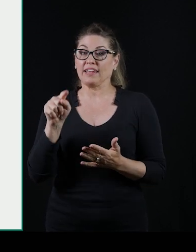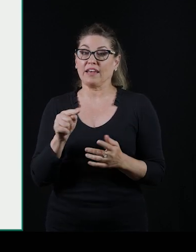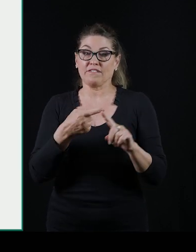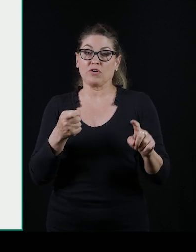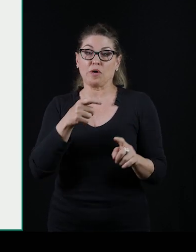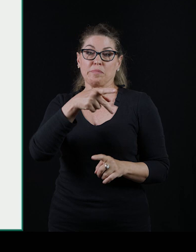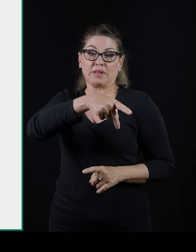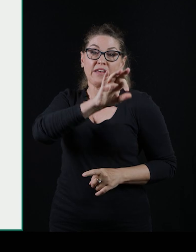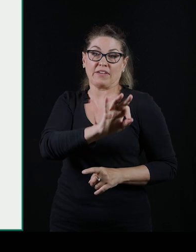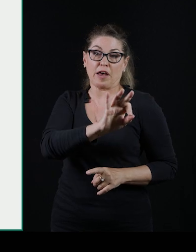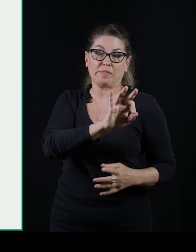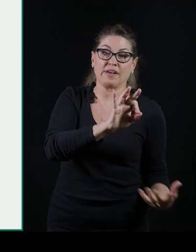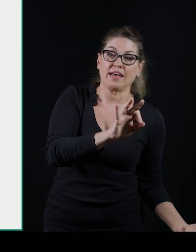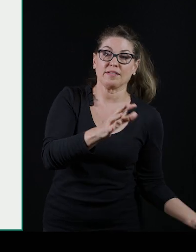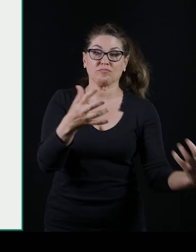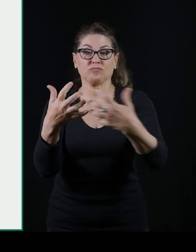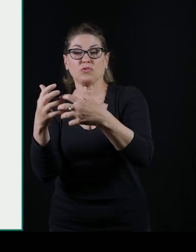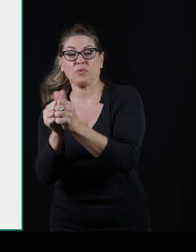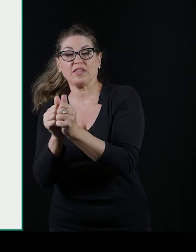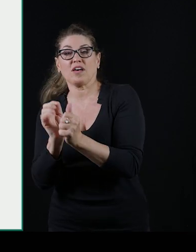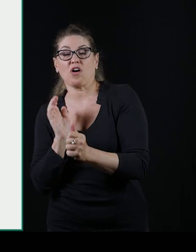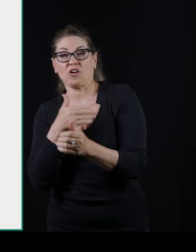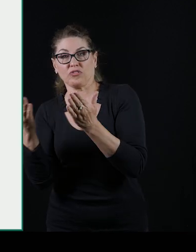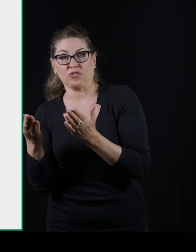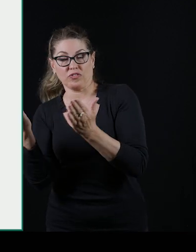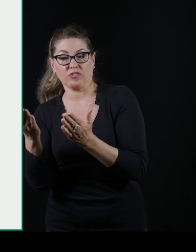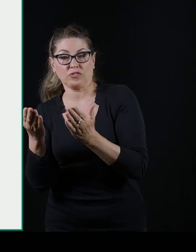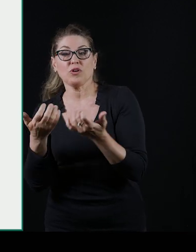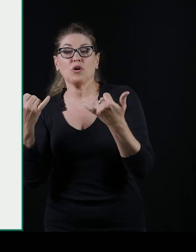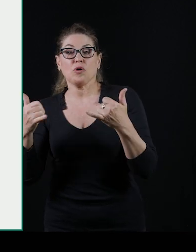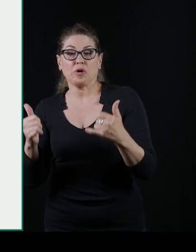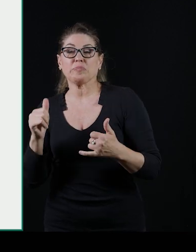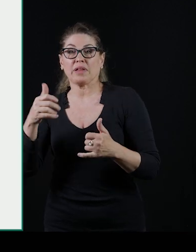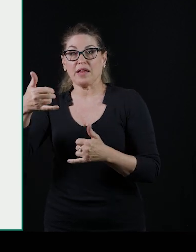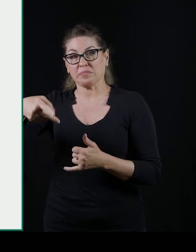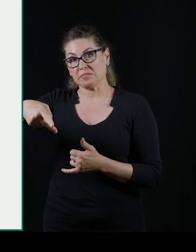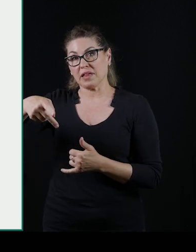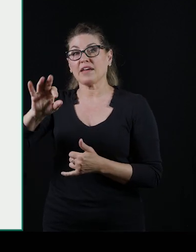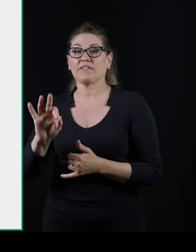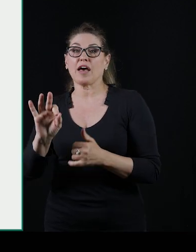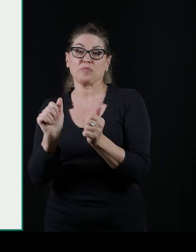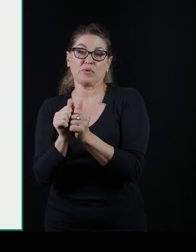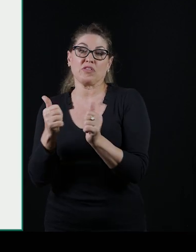from PlayFab and integrate that right into our game server. We provide PlayFab with our game server executable.